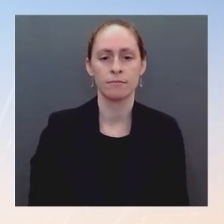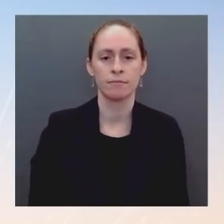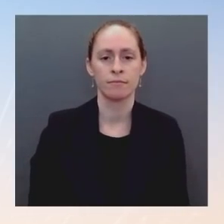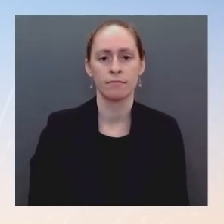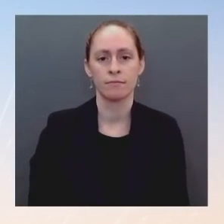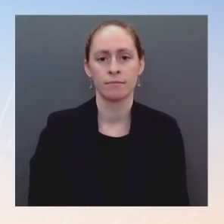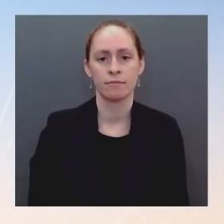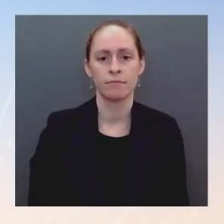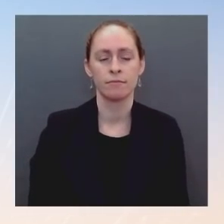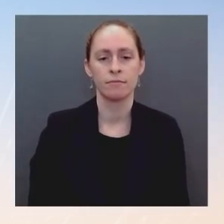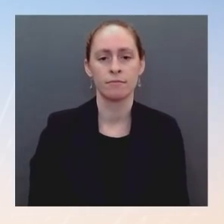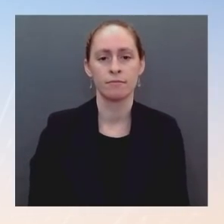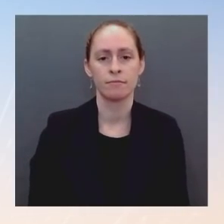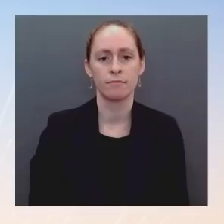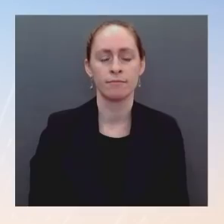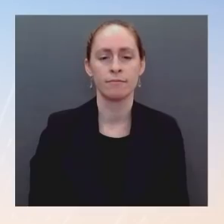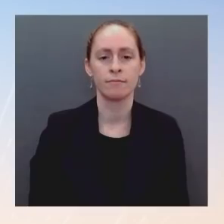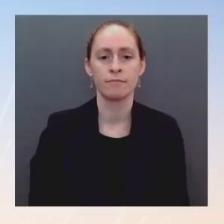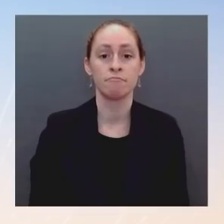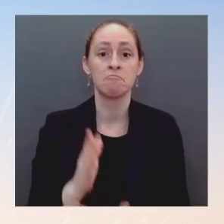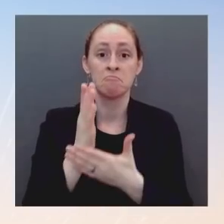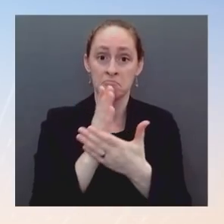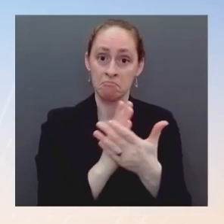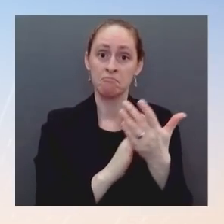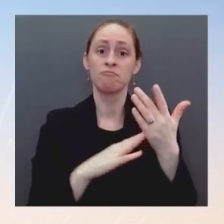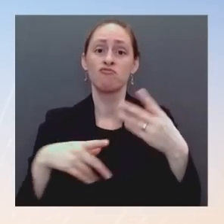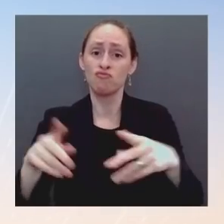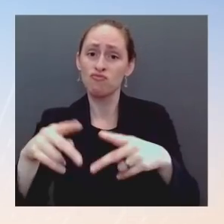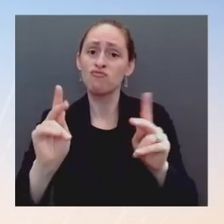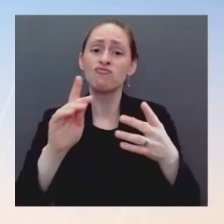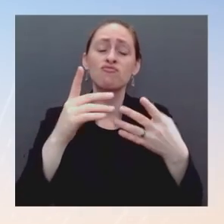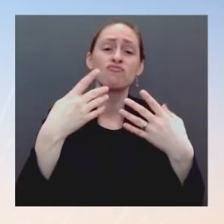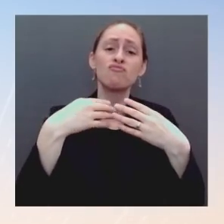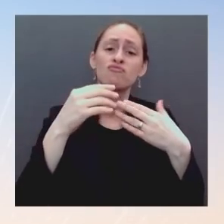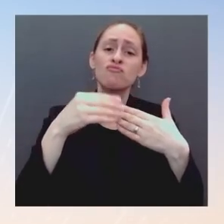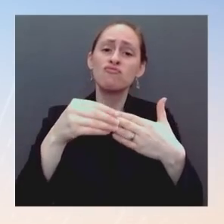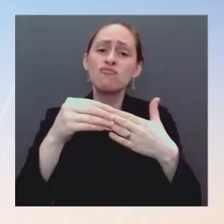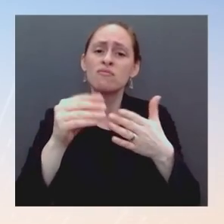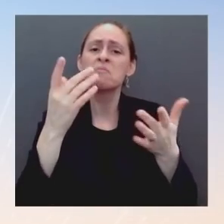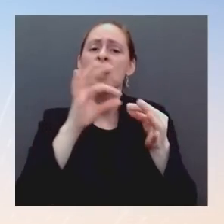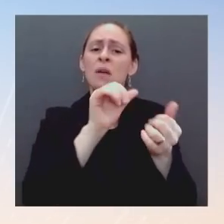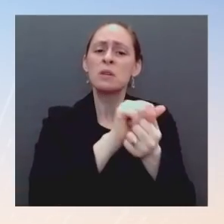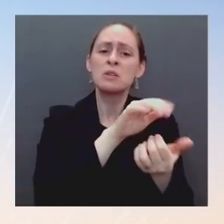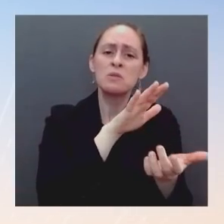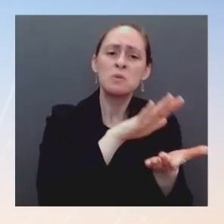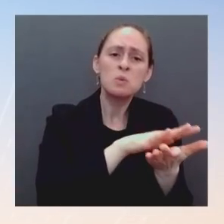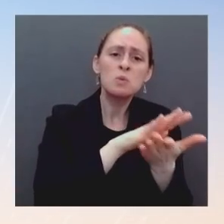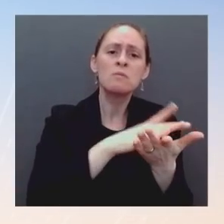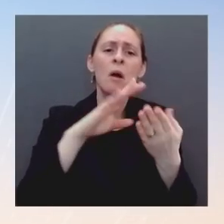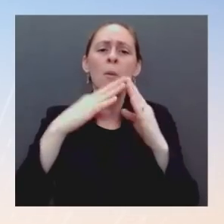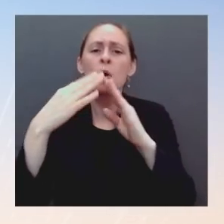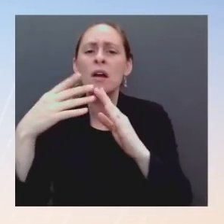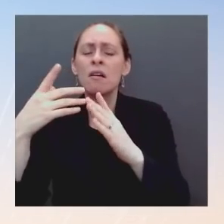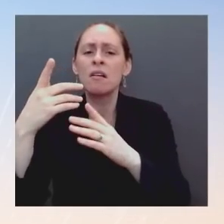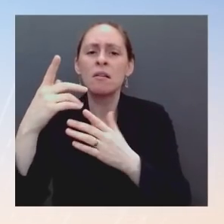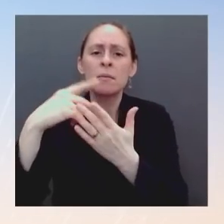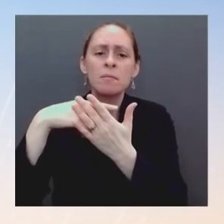or how funding has been spent for local community programs throughout the course of time, like through the American Rescue Plan and others.